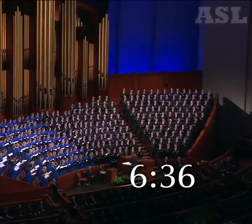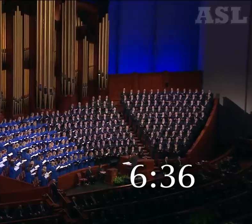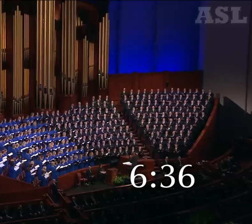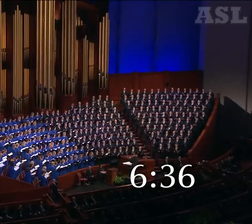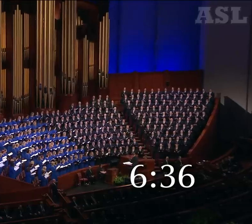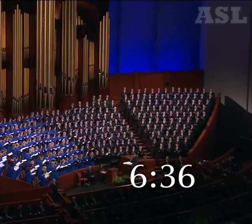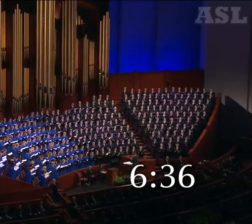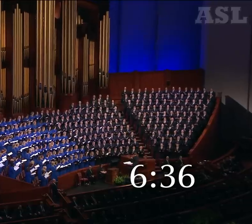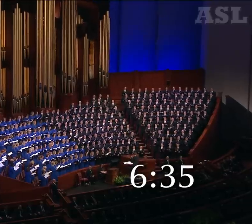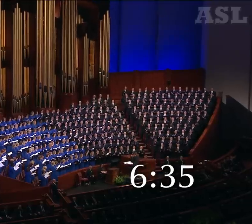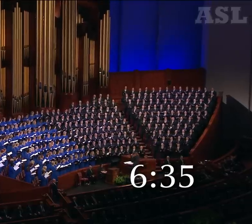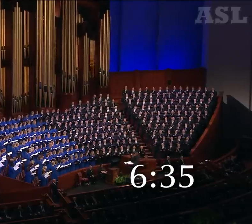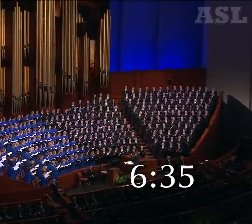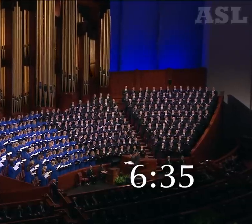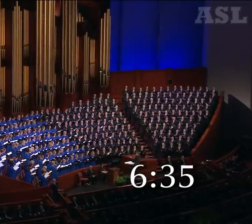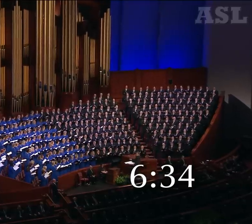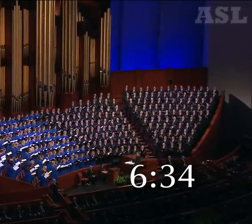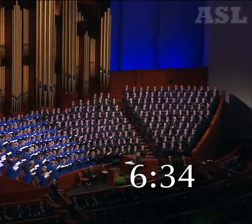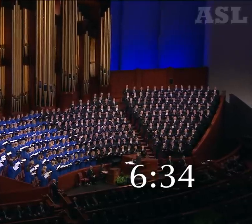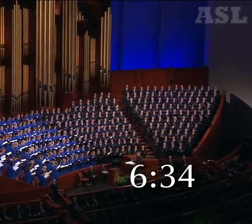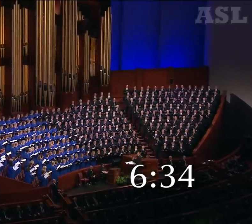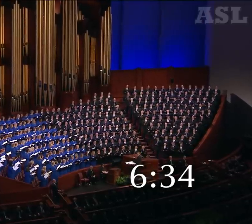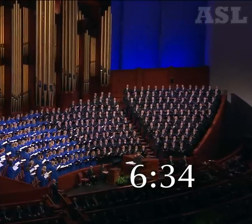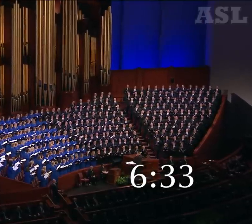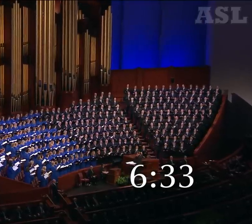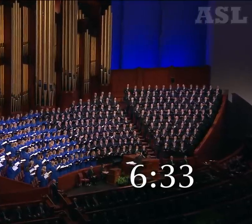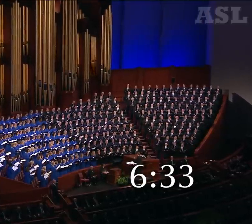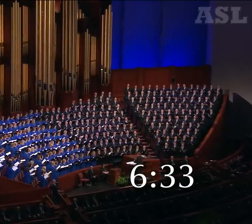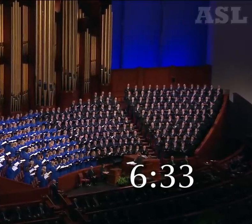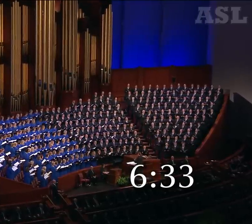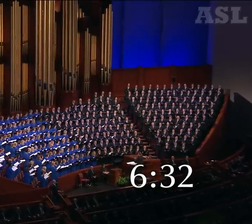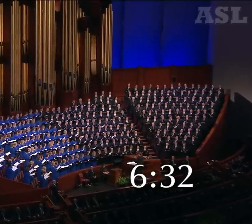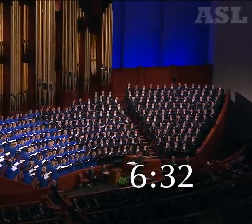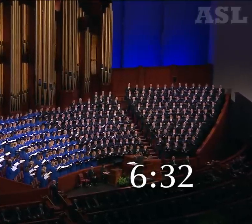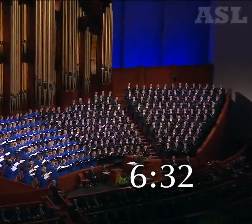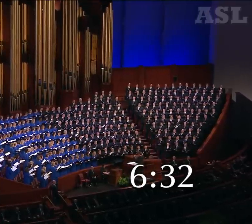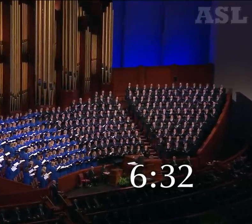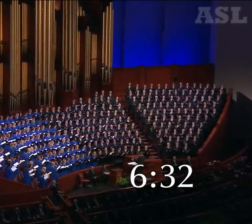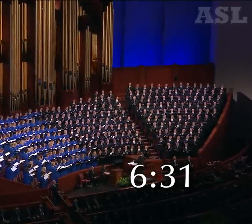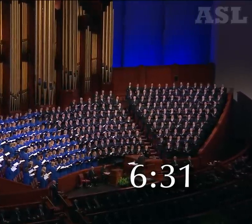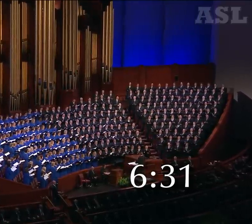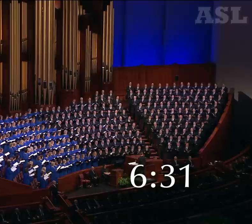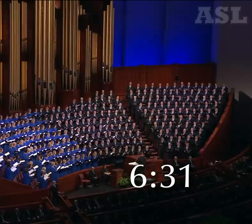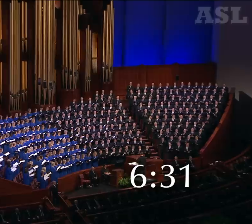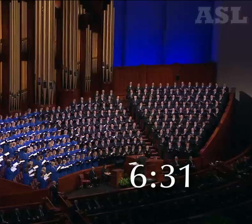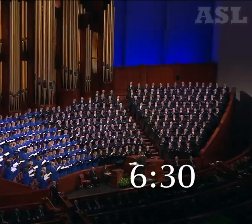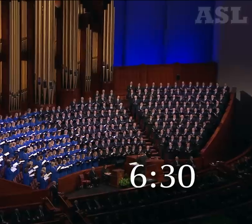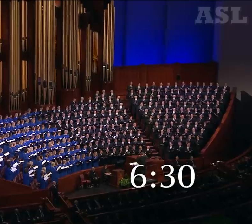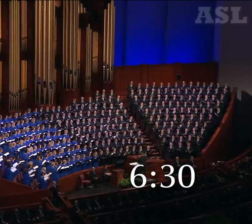OF THE CHURCH OF JESUS CHRIST OF LATTER-DAY SAINTS.